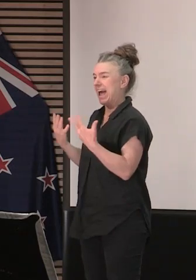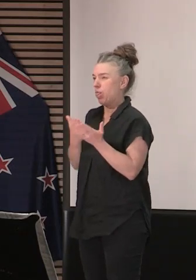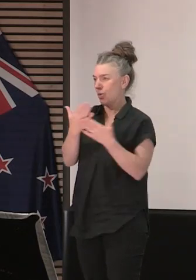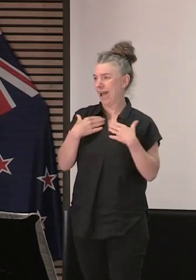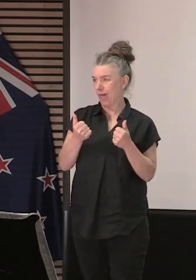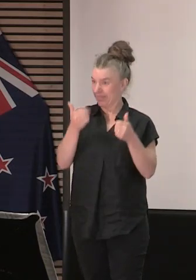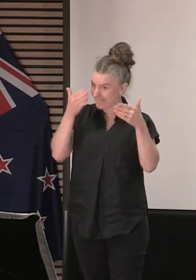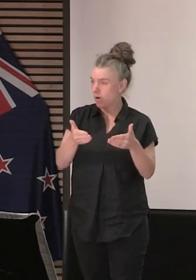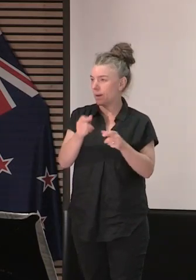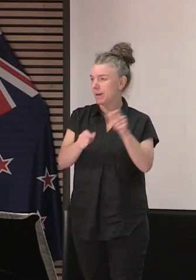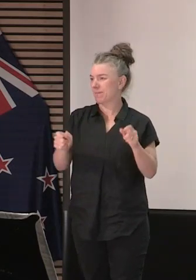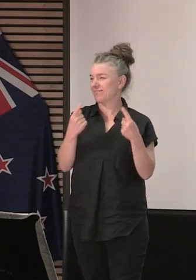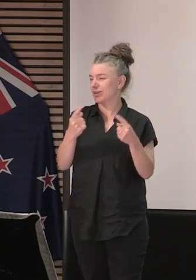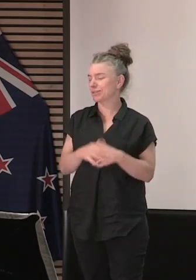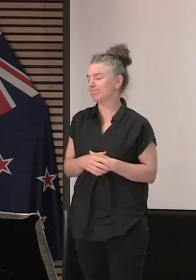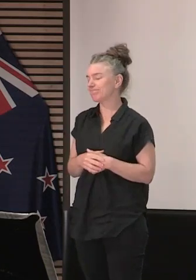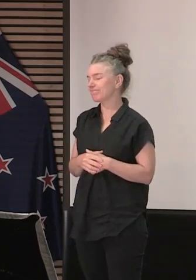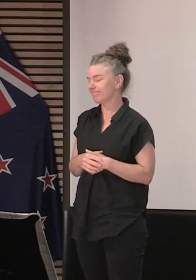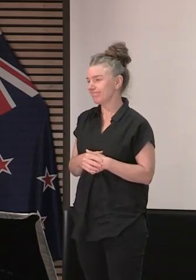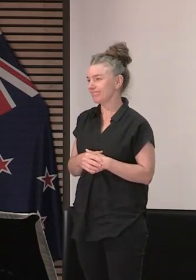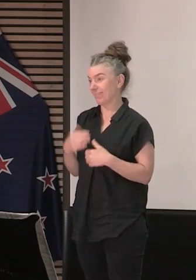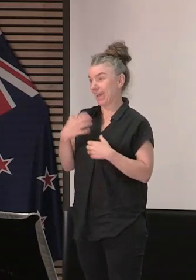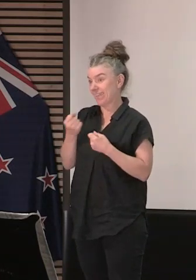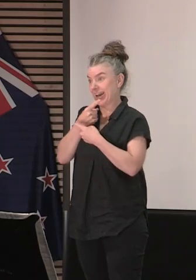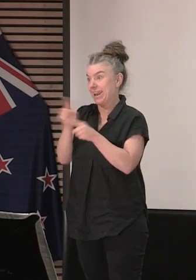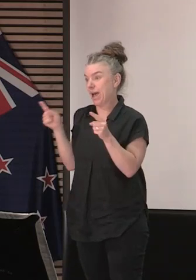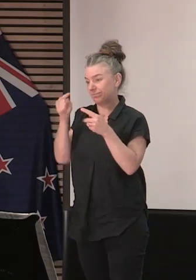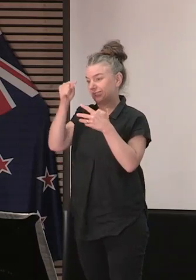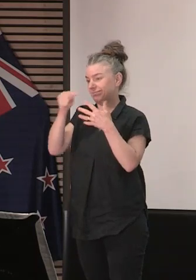And that'swhy I'm announcing the nextstage of initiatives to scaleup our health response